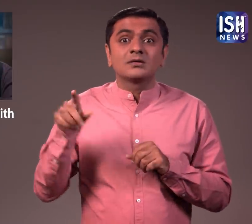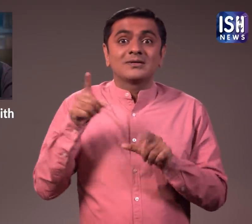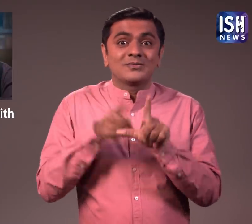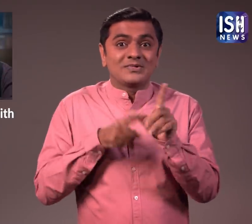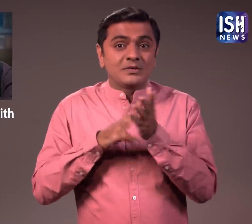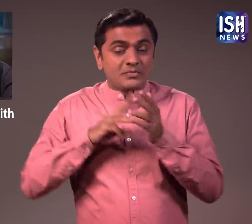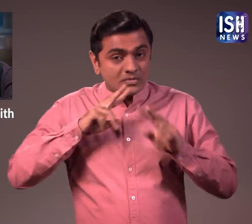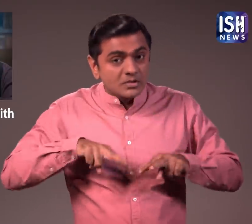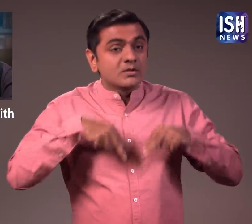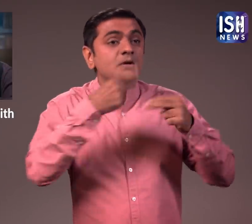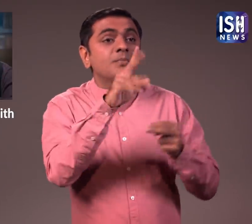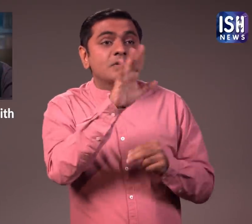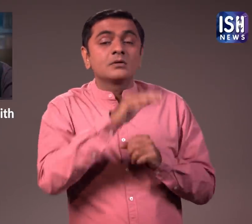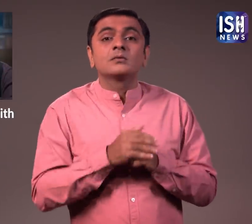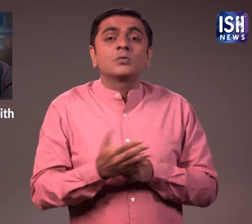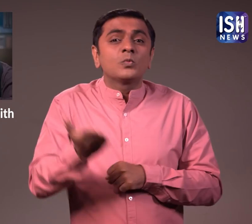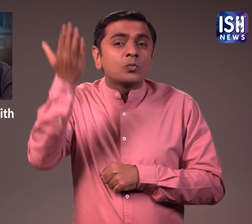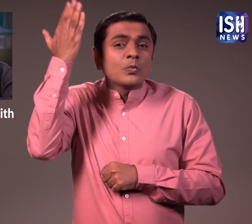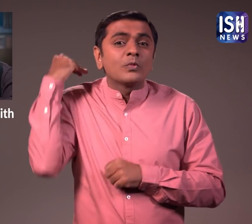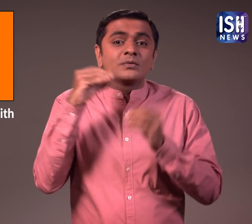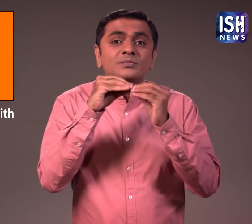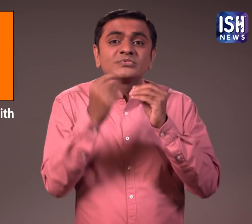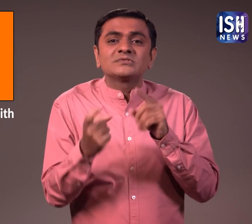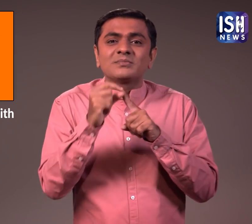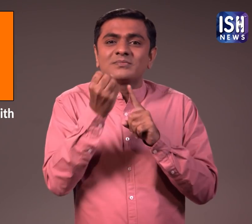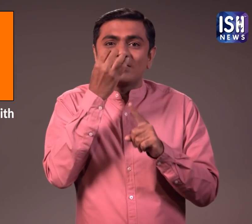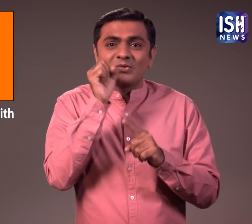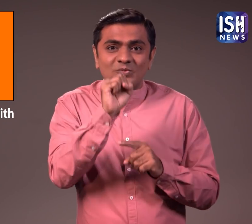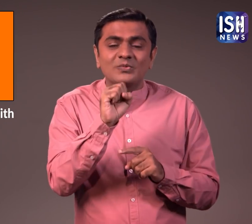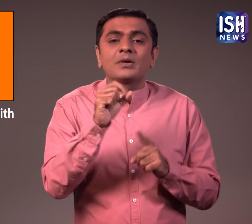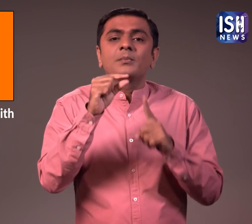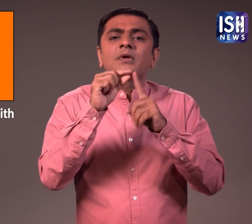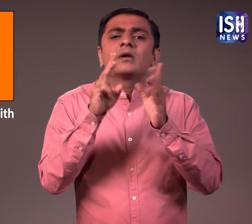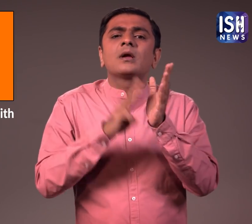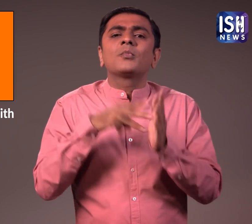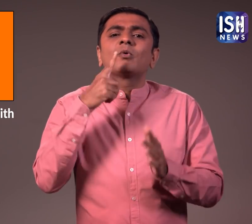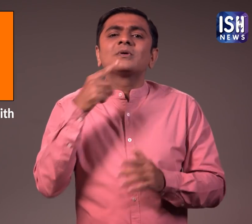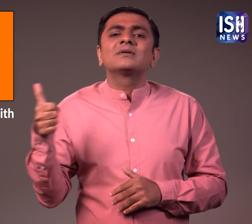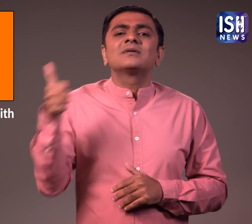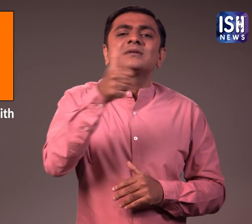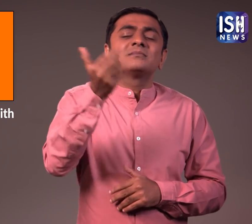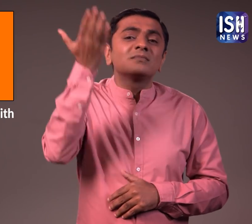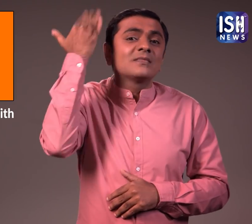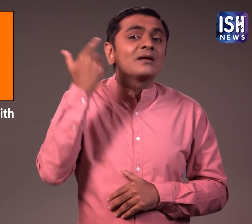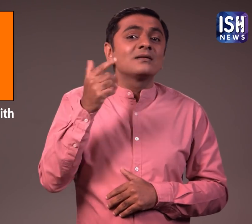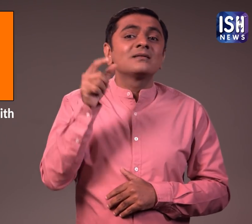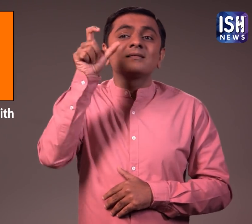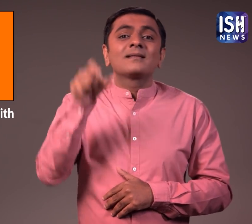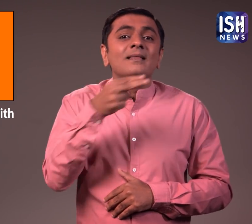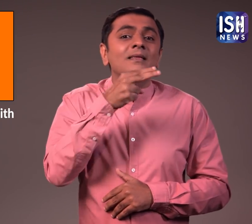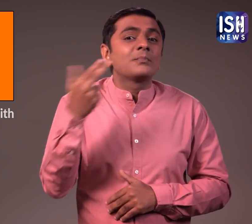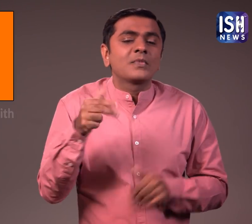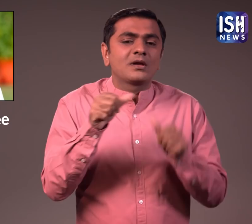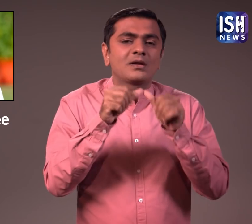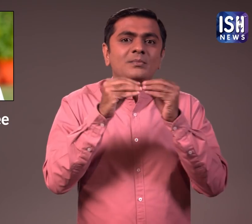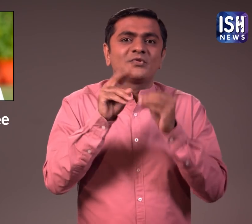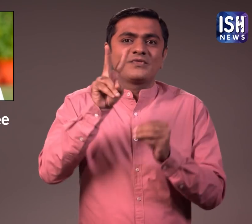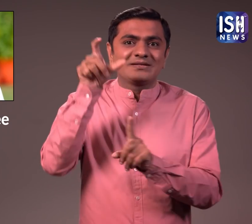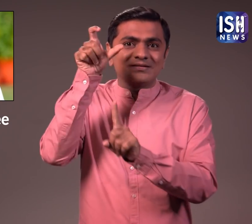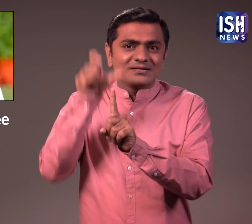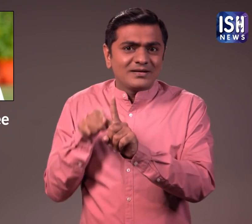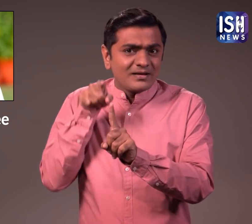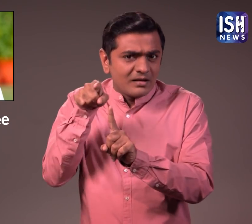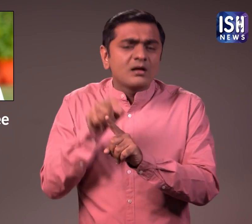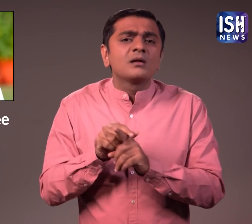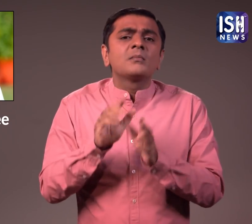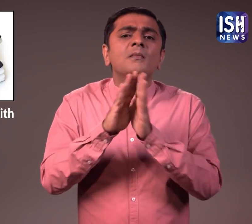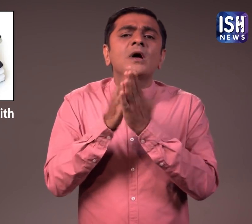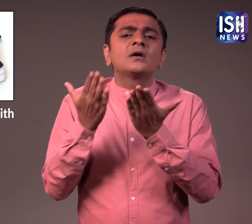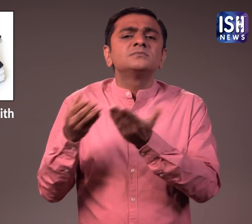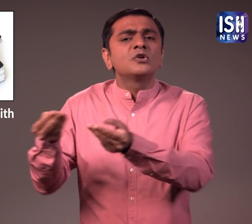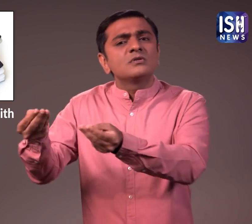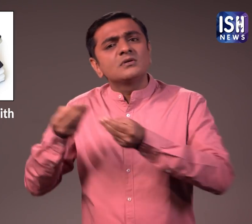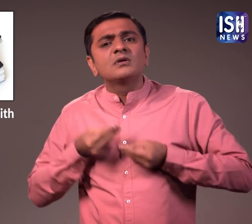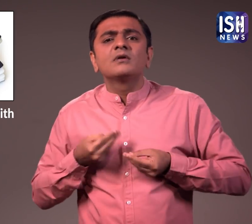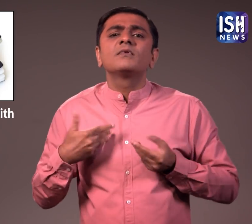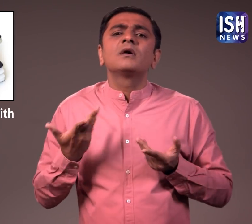After 1994 he said that when Atal Bihari Vajpayee was PM, the Indian government gave him a passport